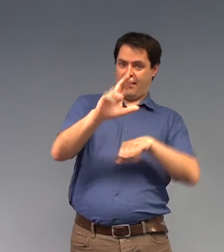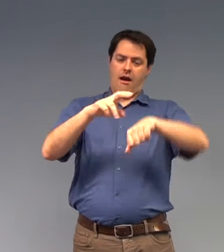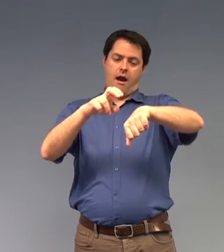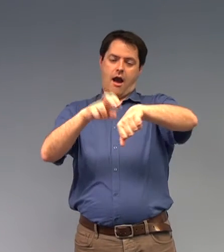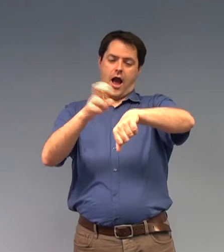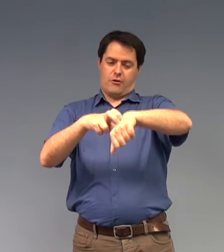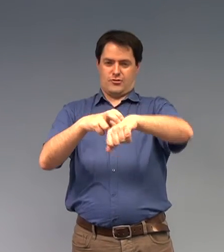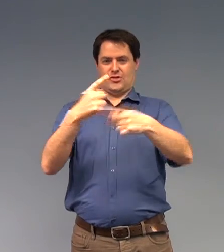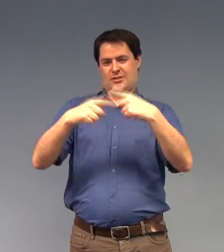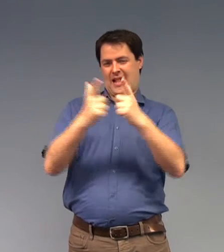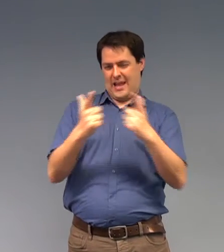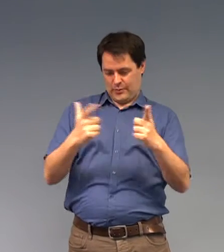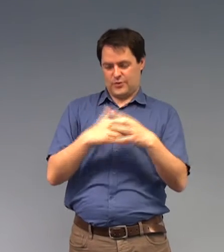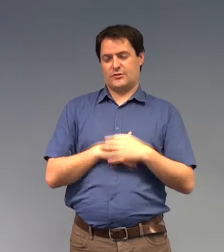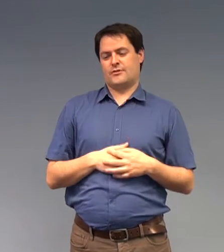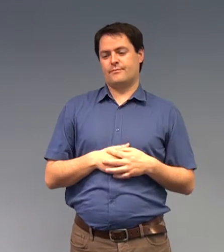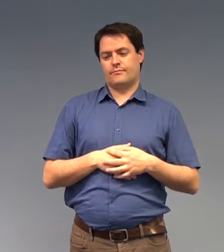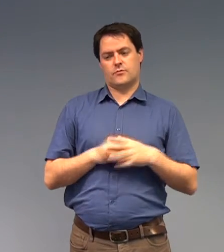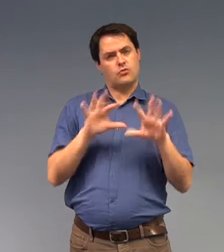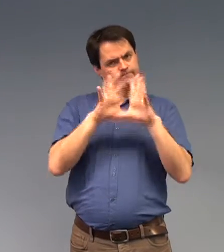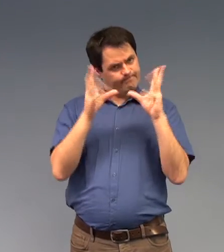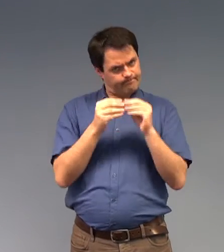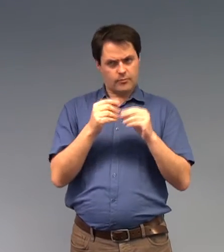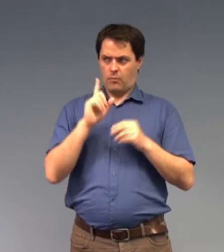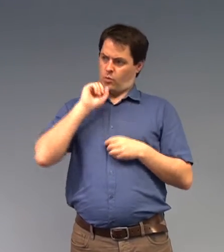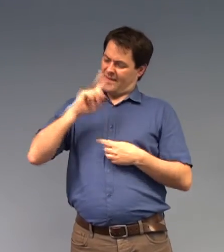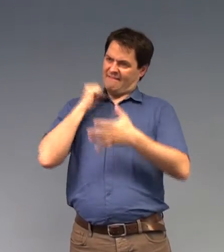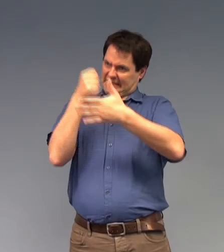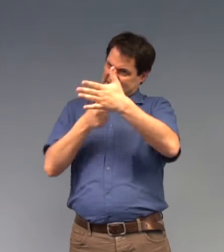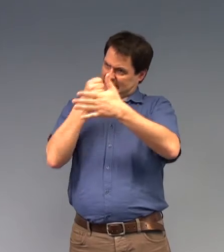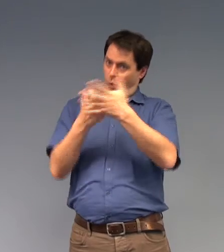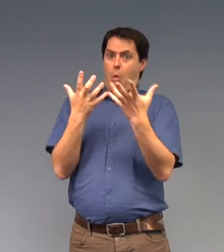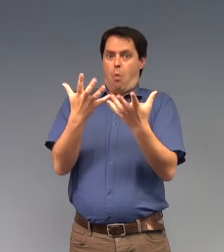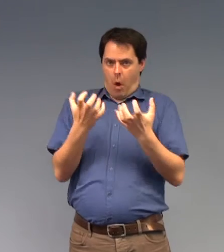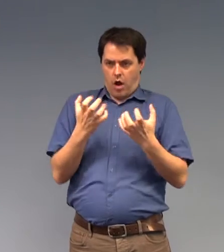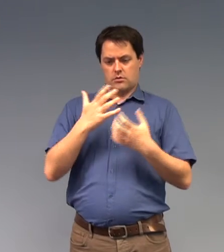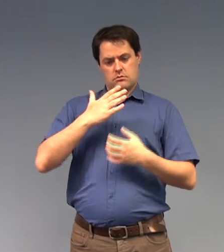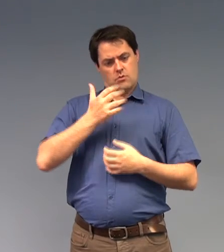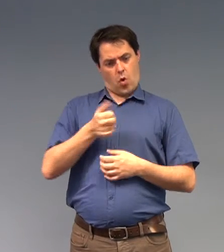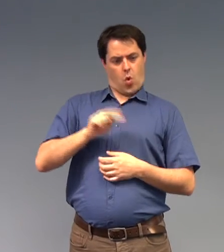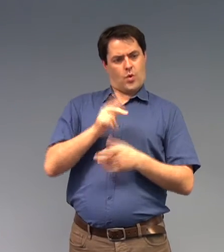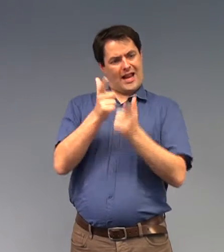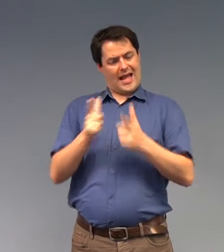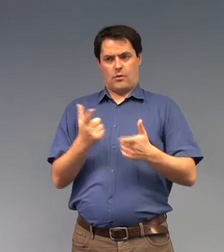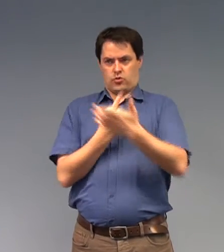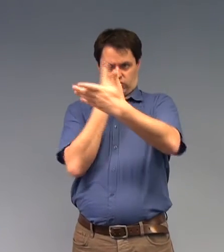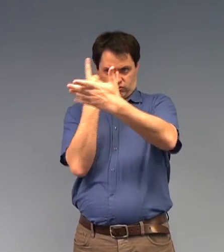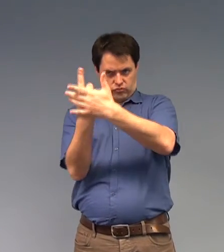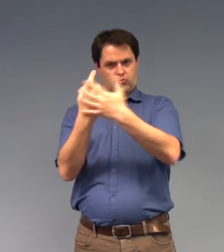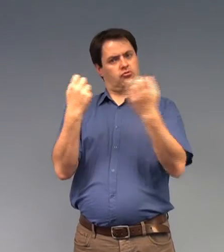we have a small community which uses ISL, Irish Sign Language. During the lobbying for captioning,